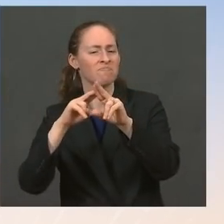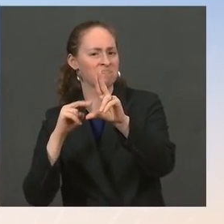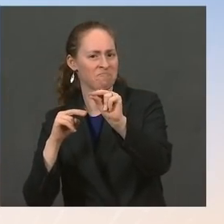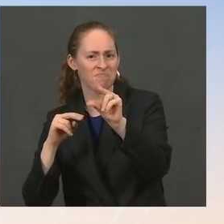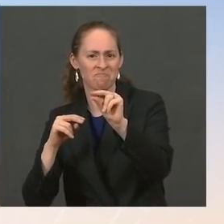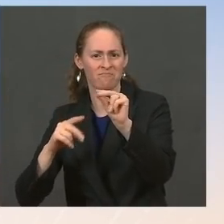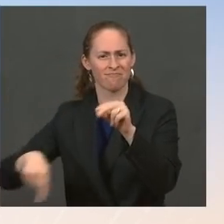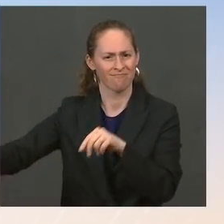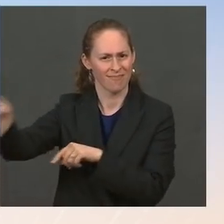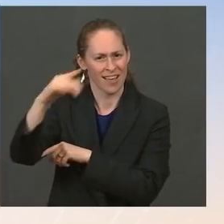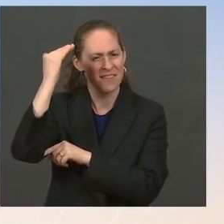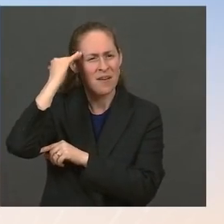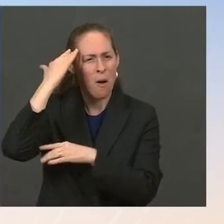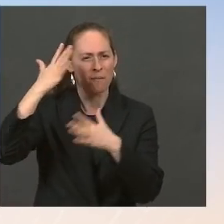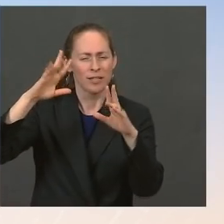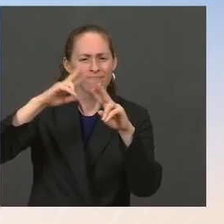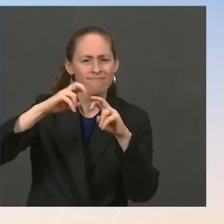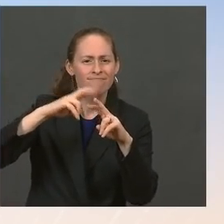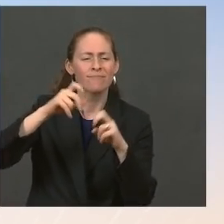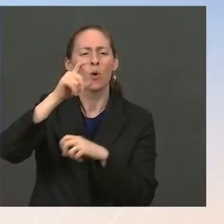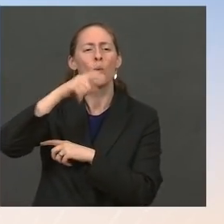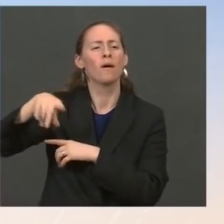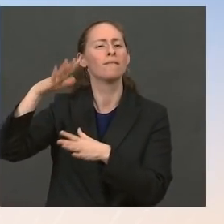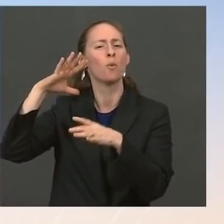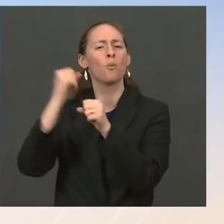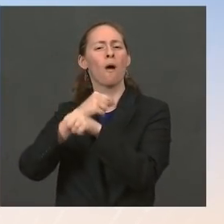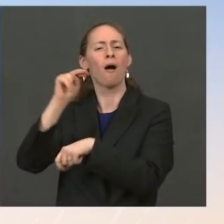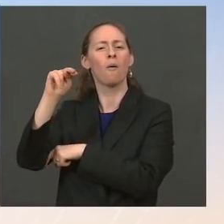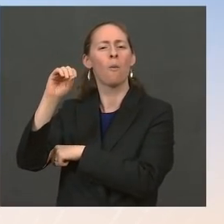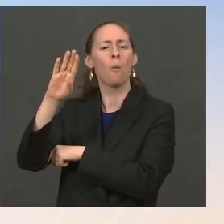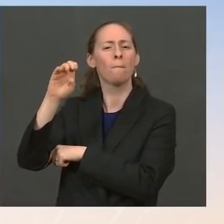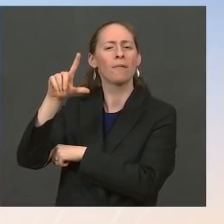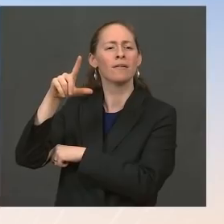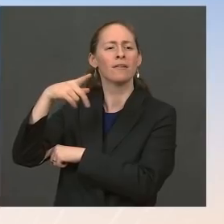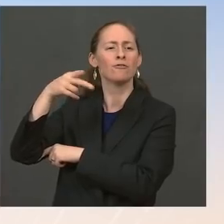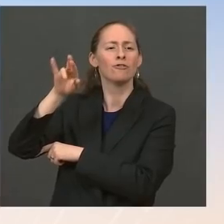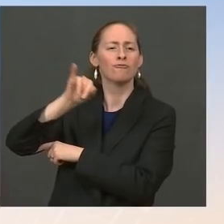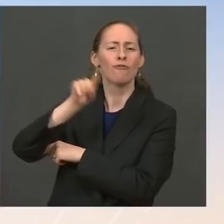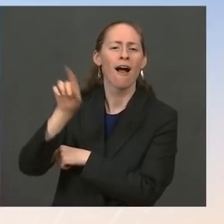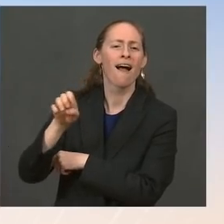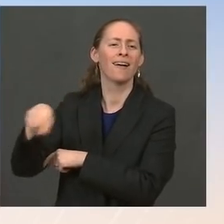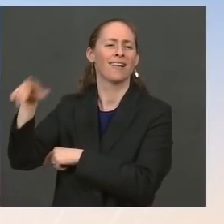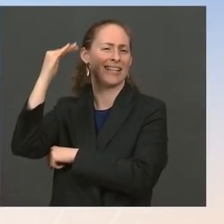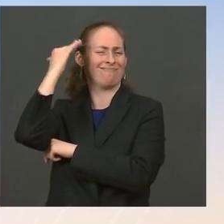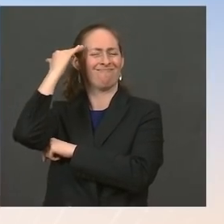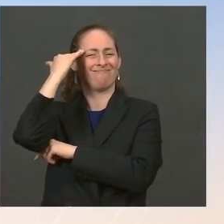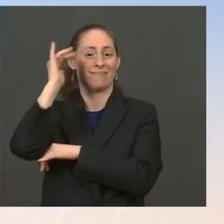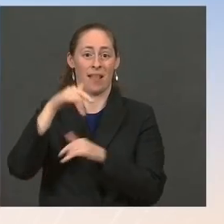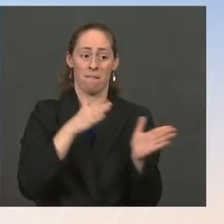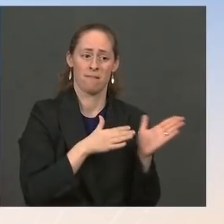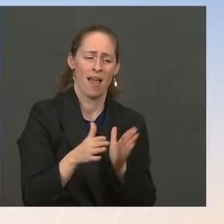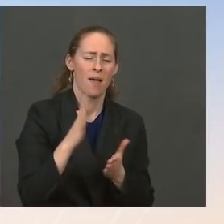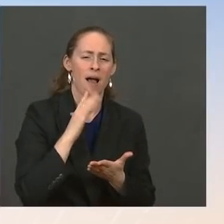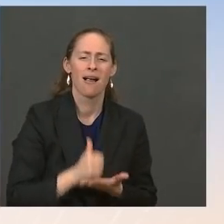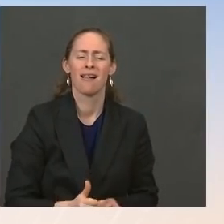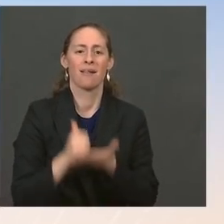the Build Back Better Act will "ease longer-term inflationary pressures." Also wanted to provide a brief update on COVID.